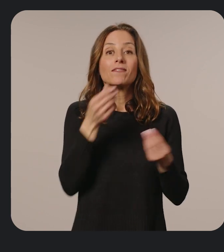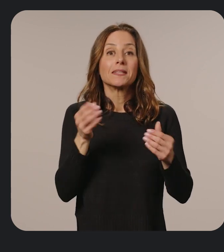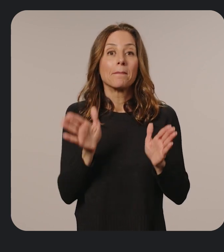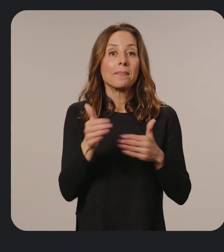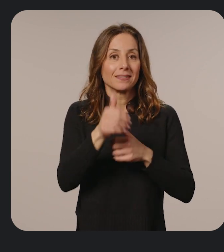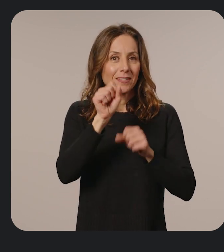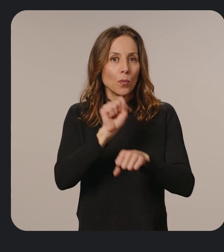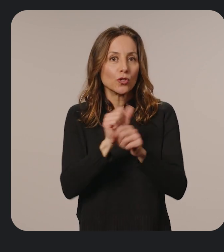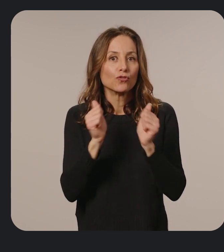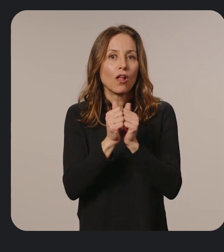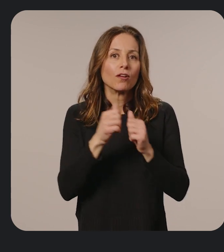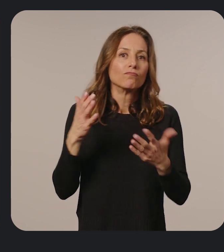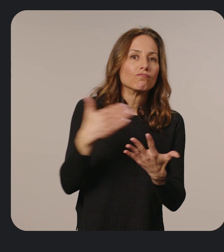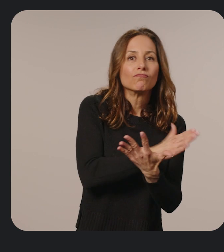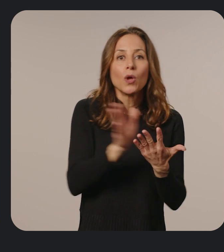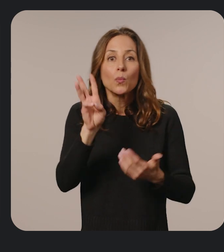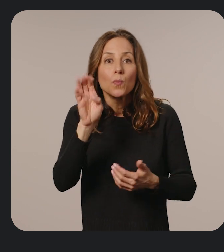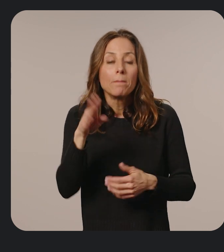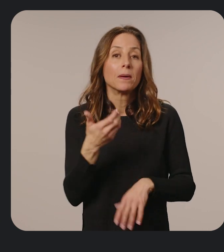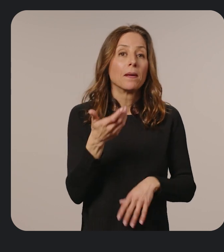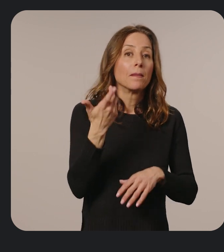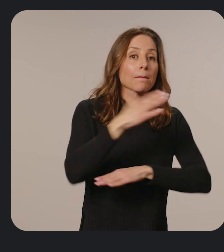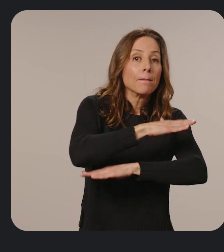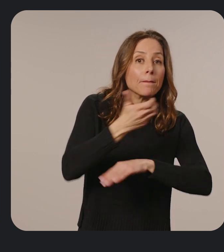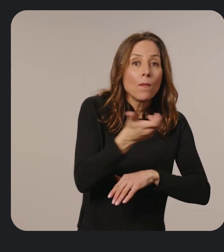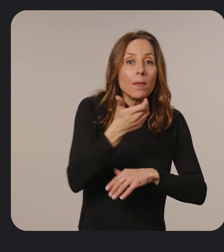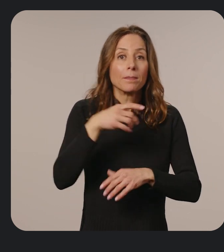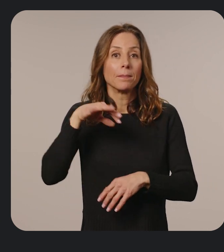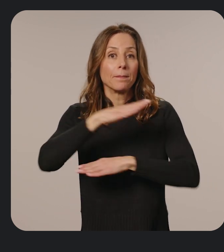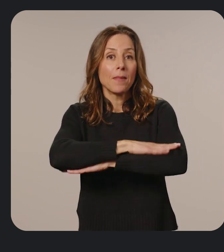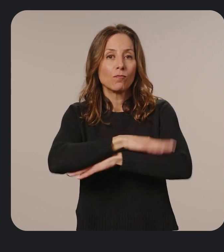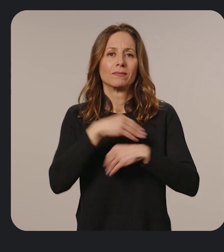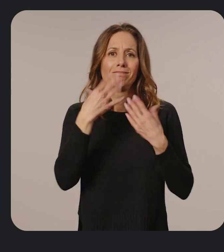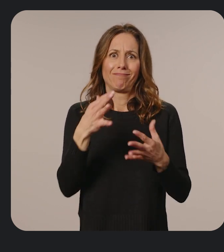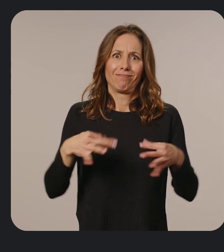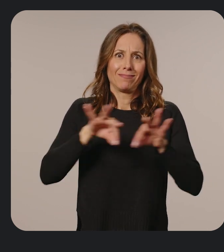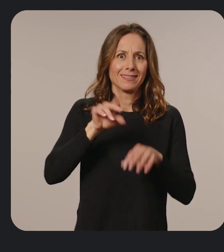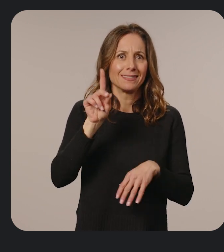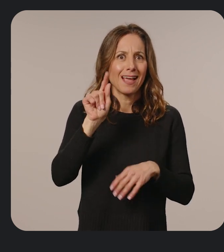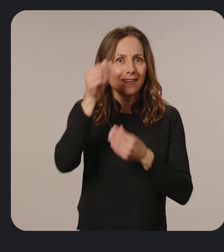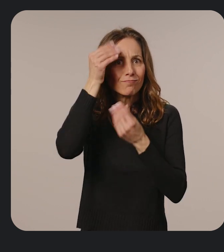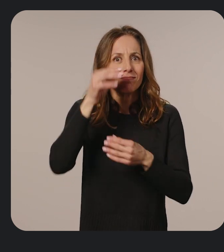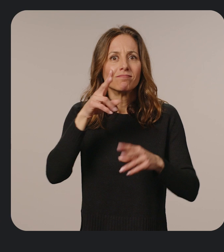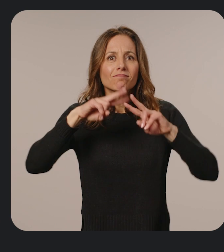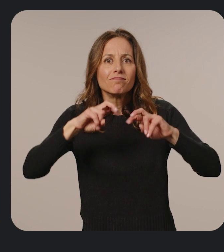when you call the APIs. The Privacy Sandbox can work together across web and mobile platforms to provide valuable data